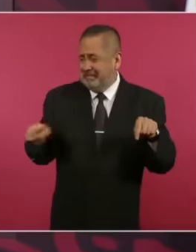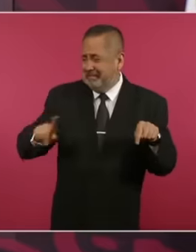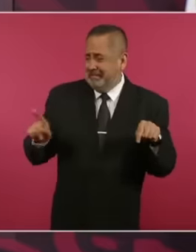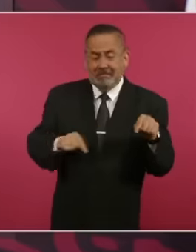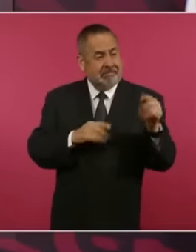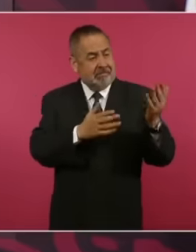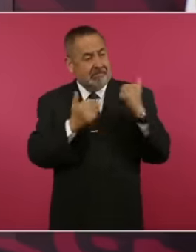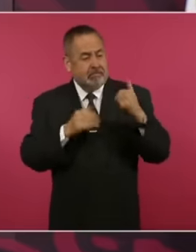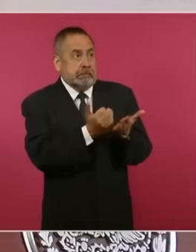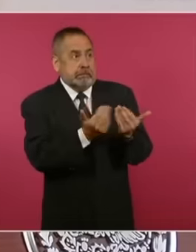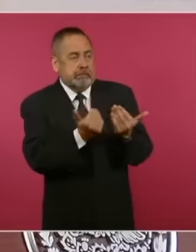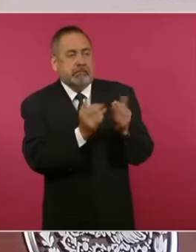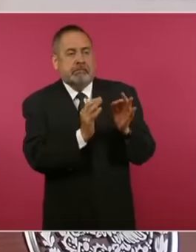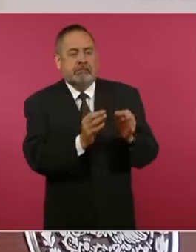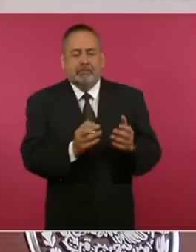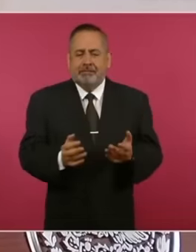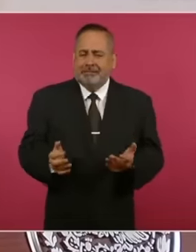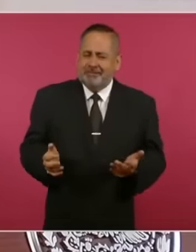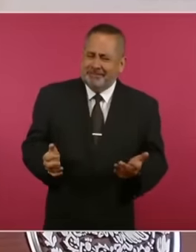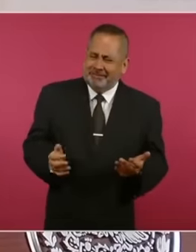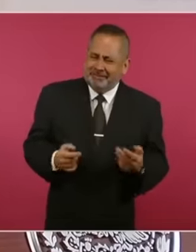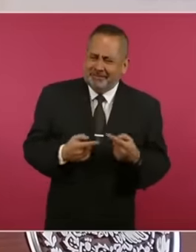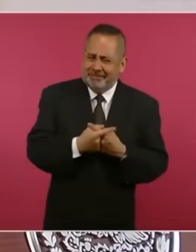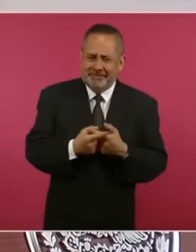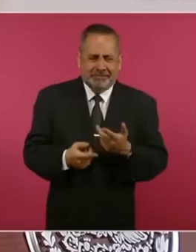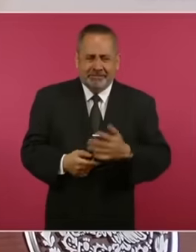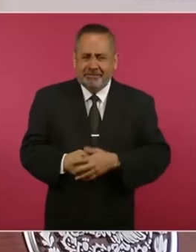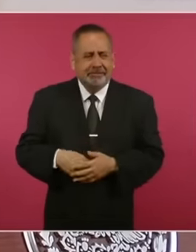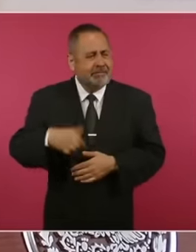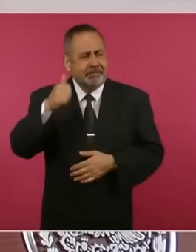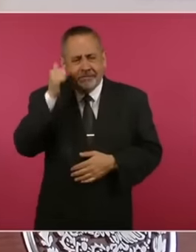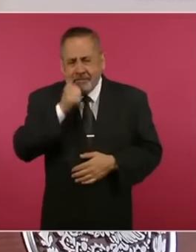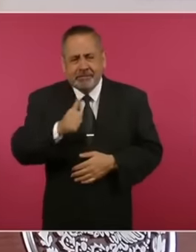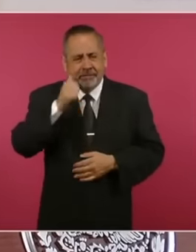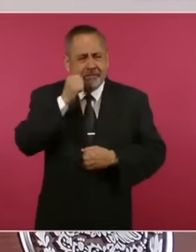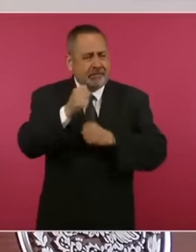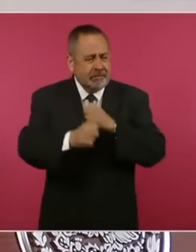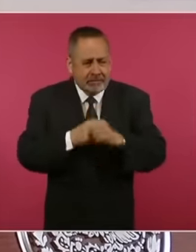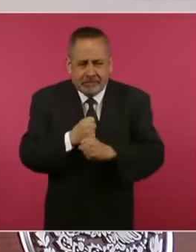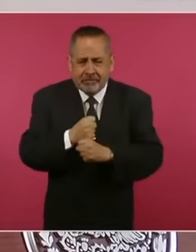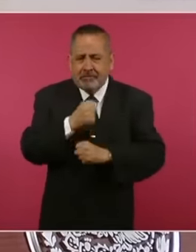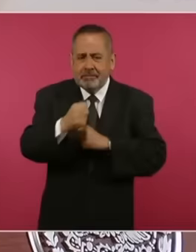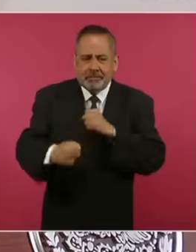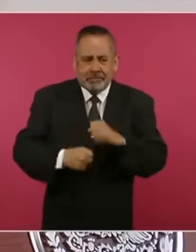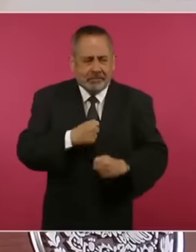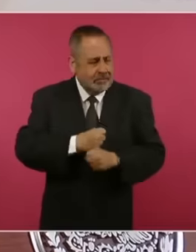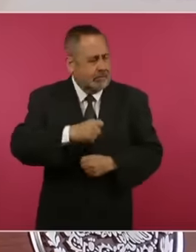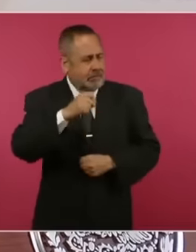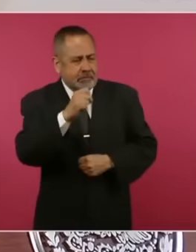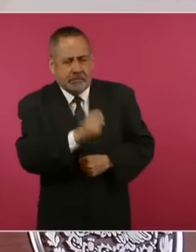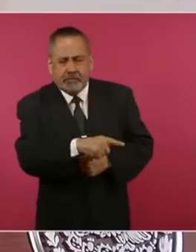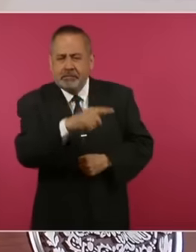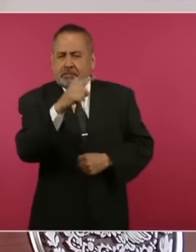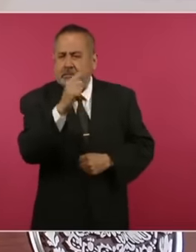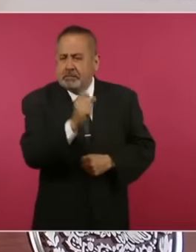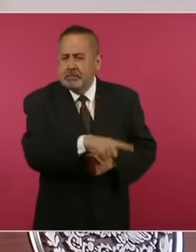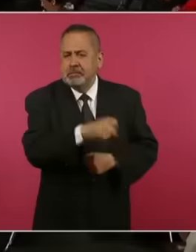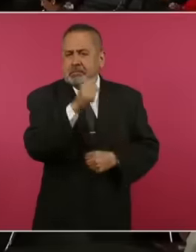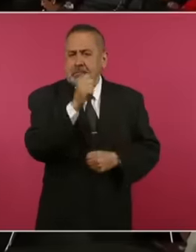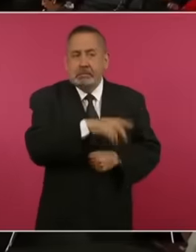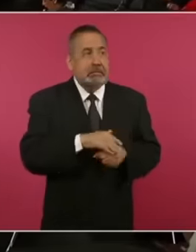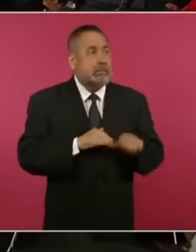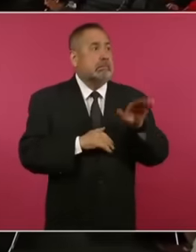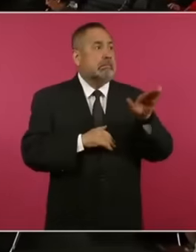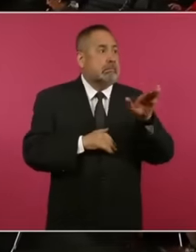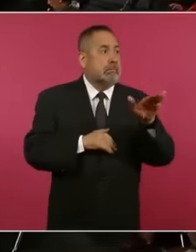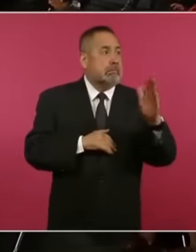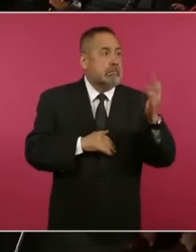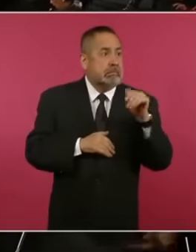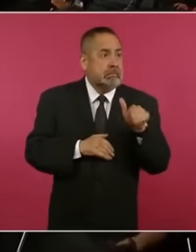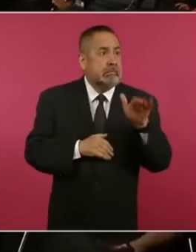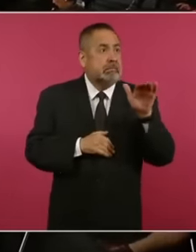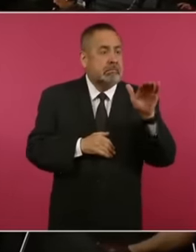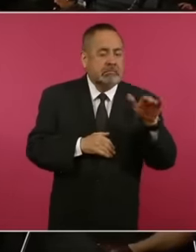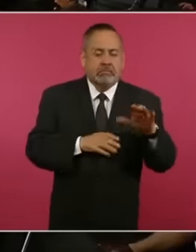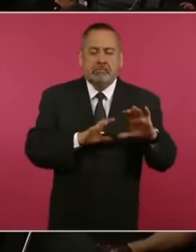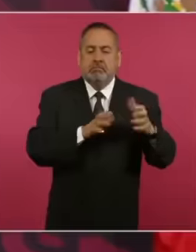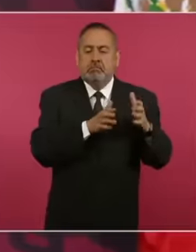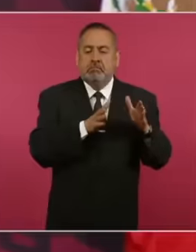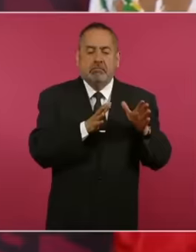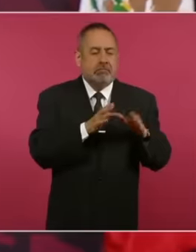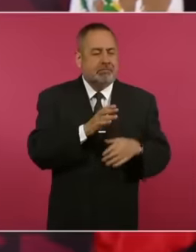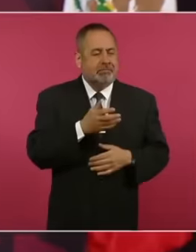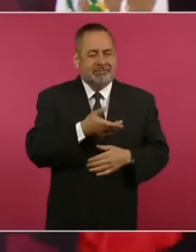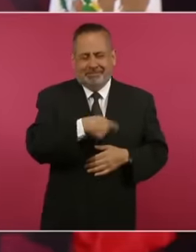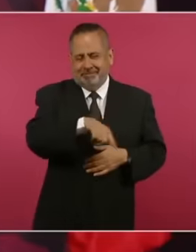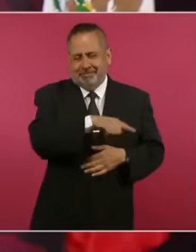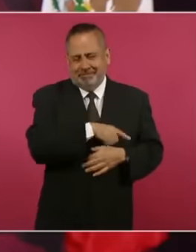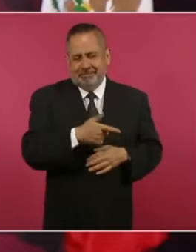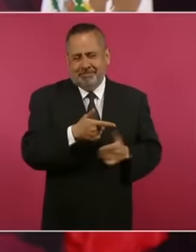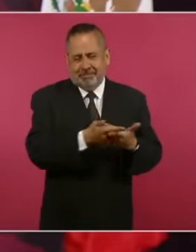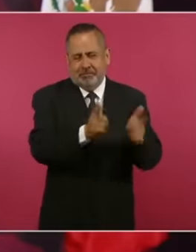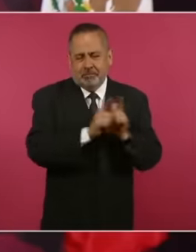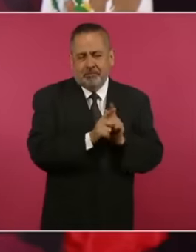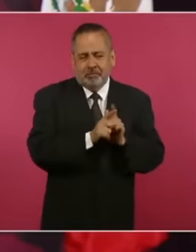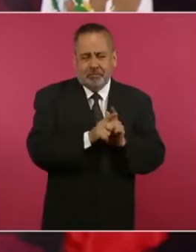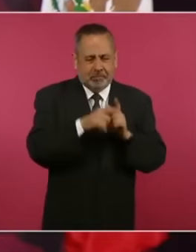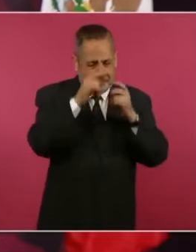invasion So this has always happened in history, conservatism acts like that